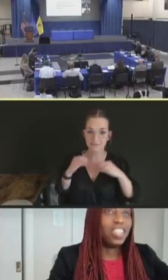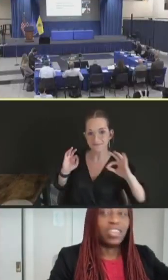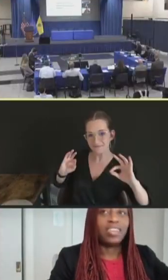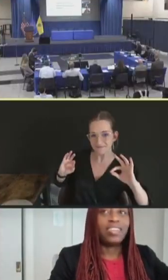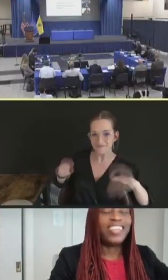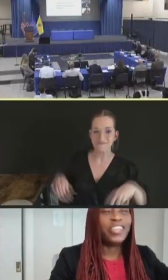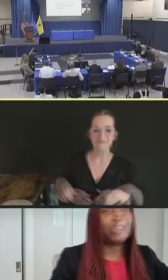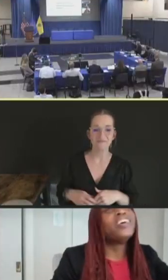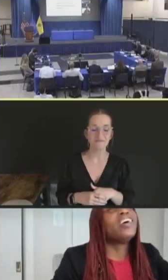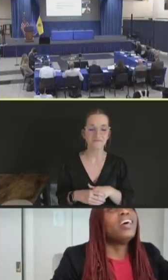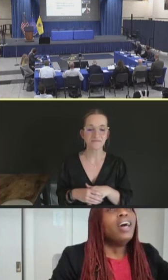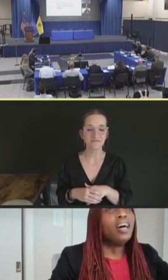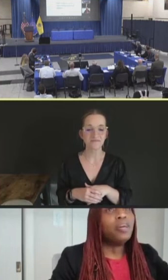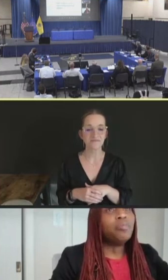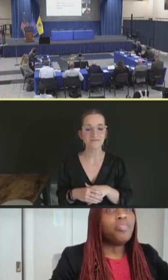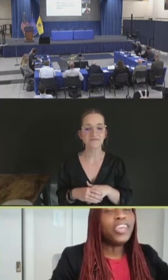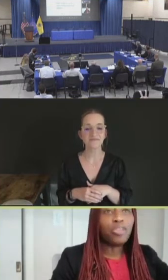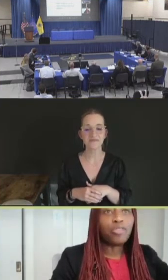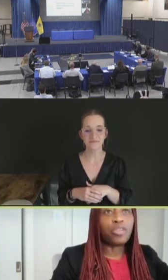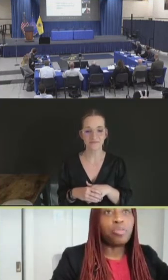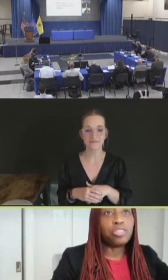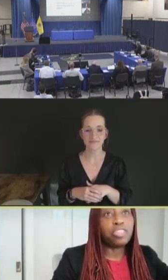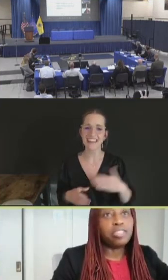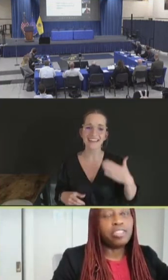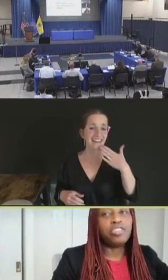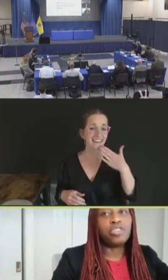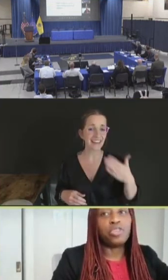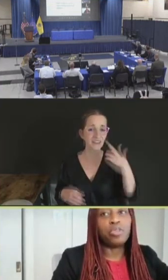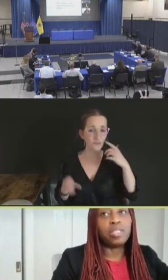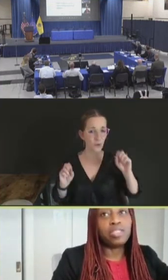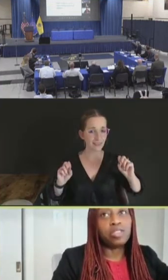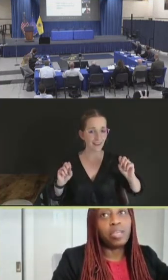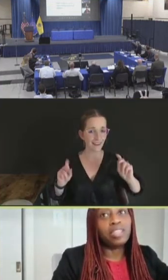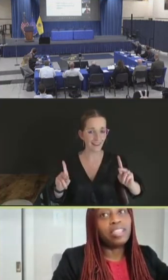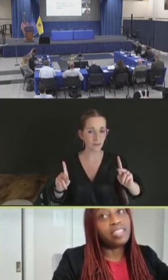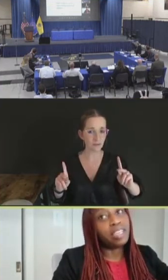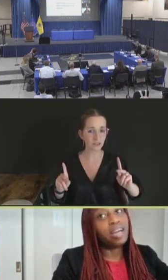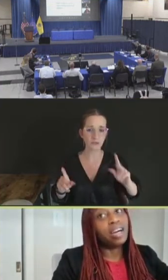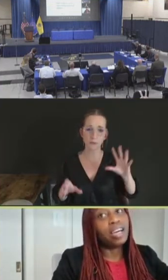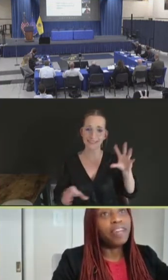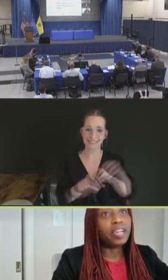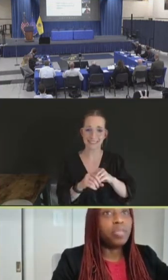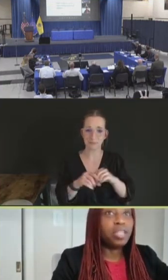Uzo Chukwuma: Thank you. Thank you for the opportunity to participate in this NVAC meeting